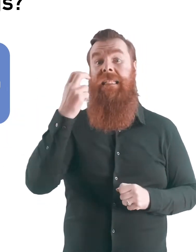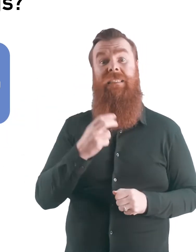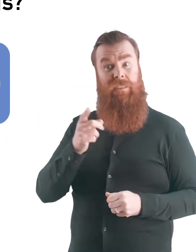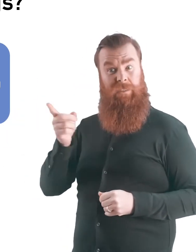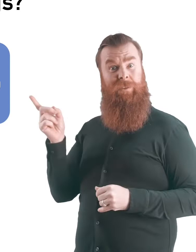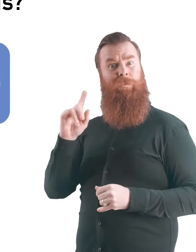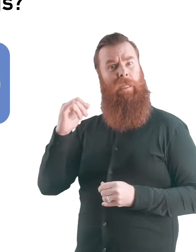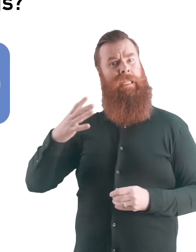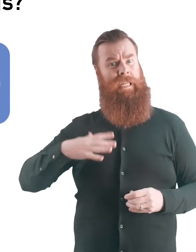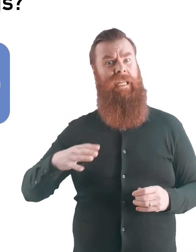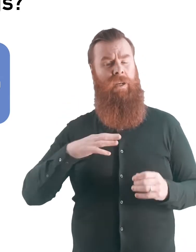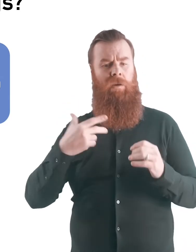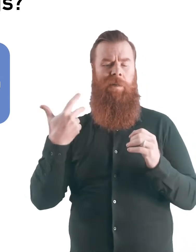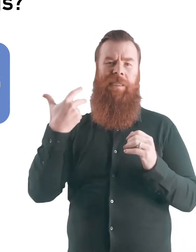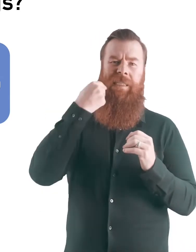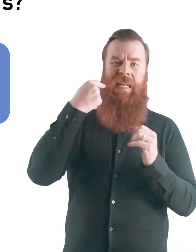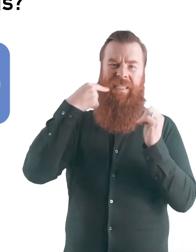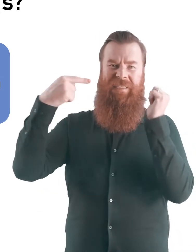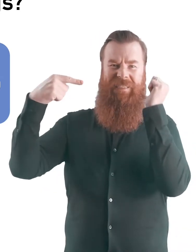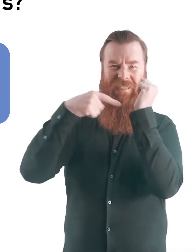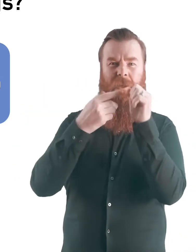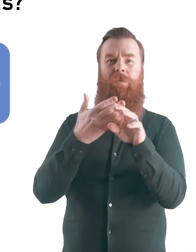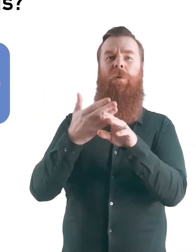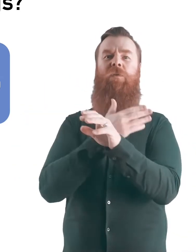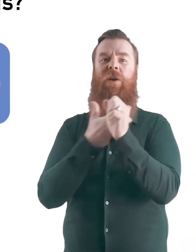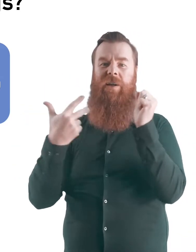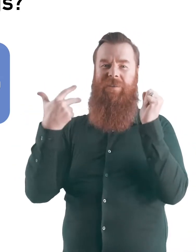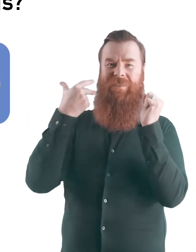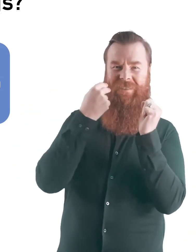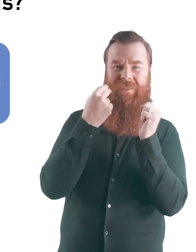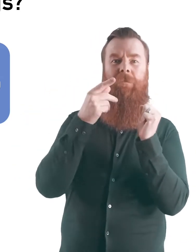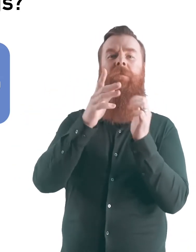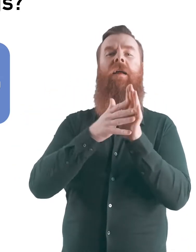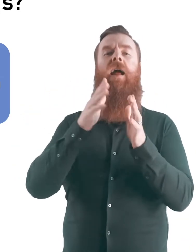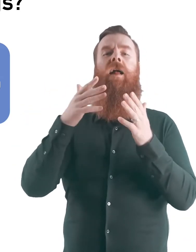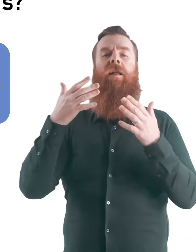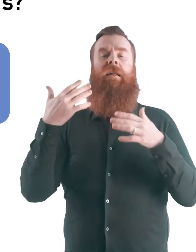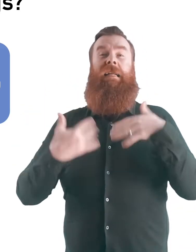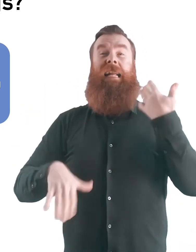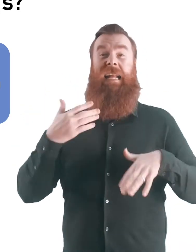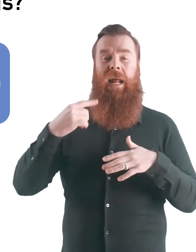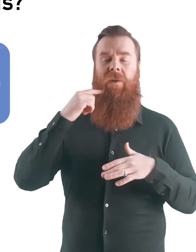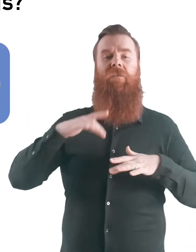to make the tooth numb before they do the filling.